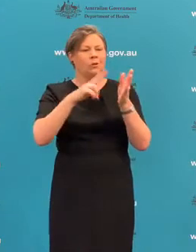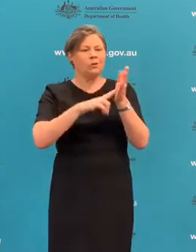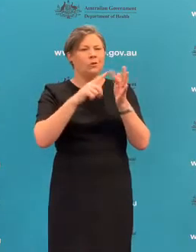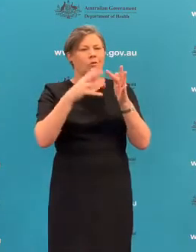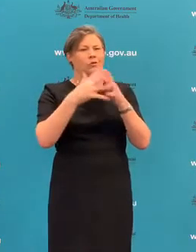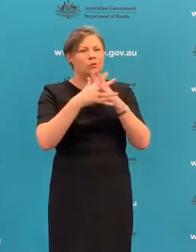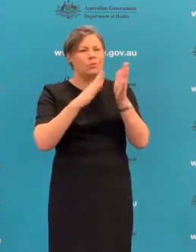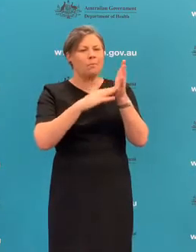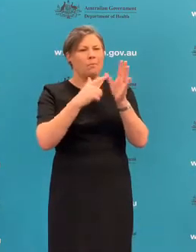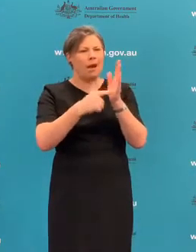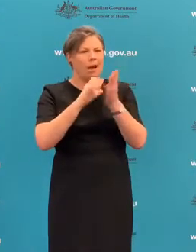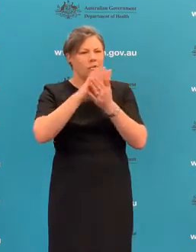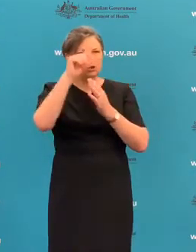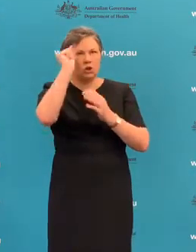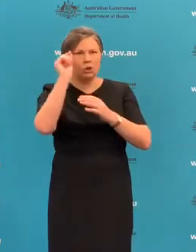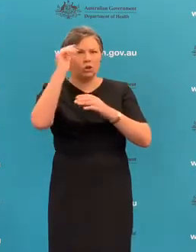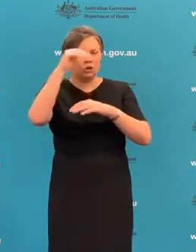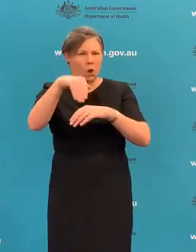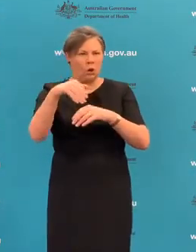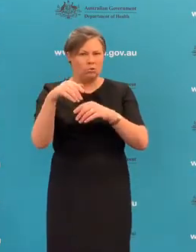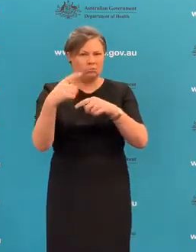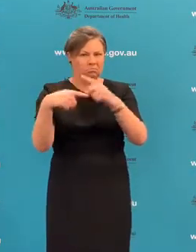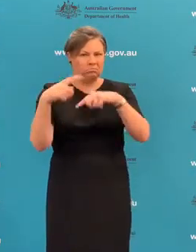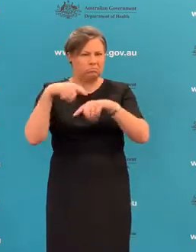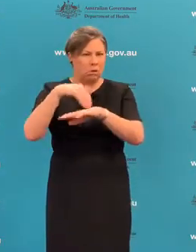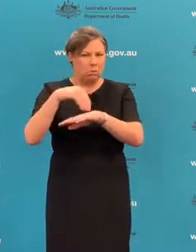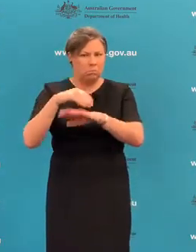Lodge, and now concerns that there have been a number of cases or